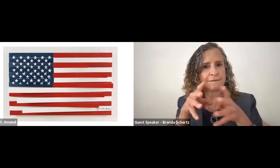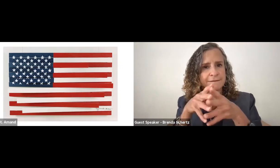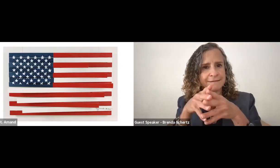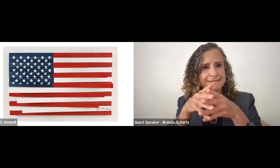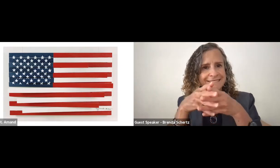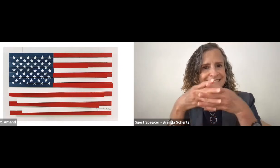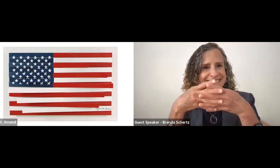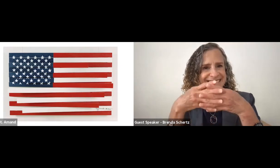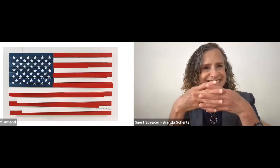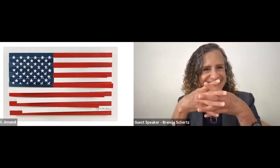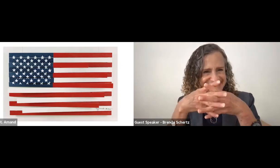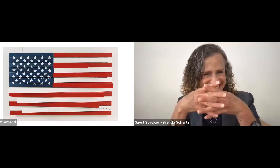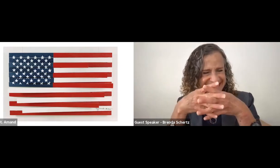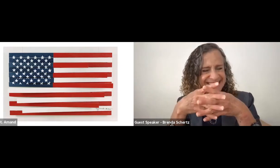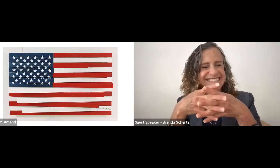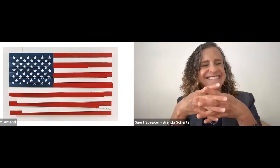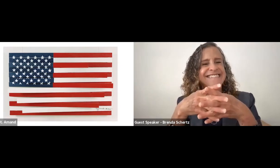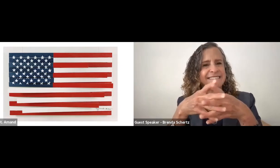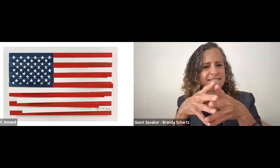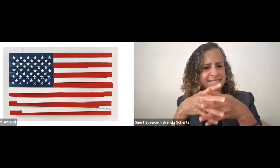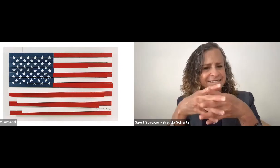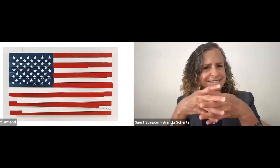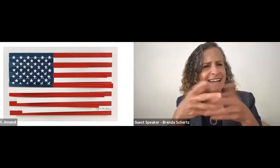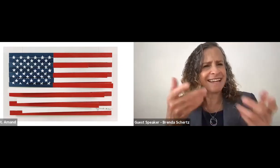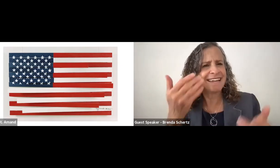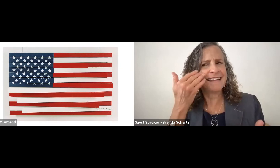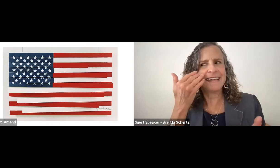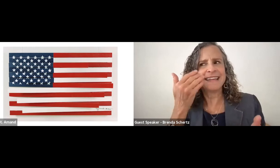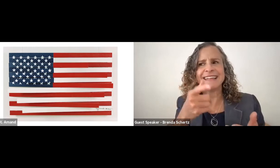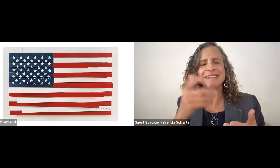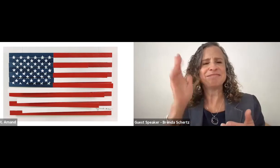The artwork has the interwoven fingers